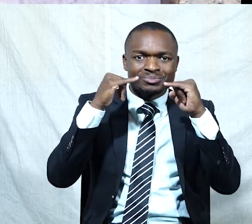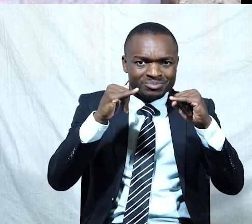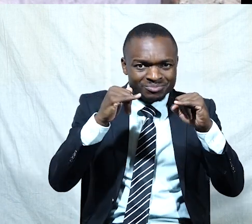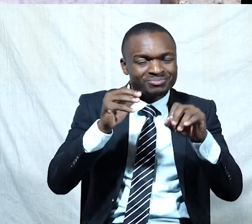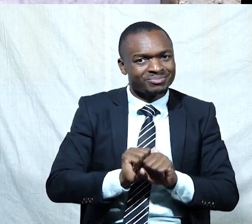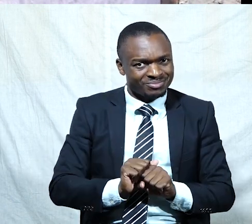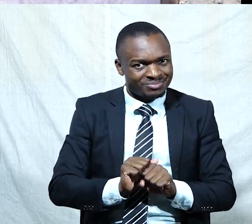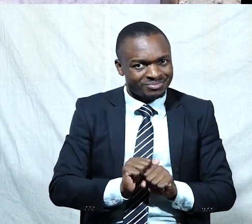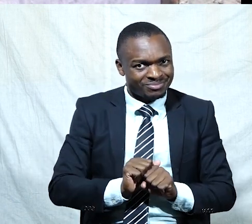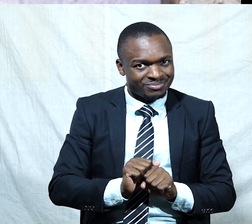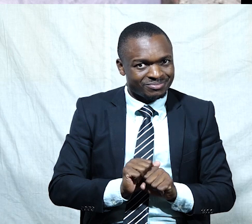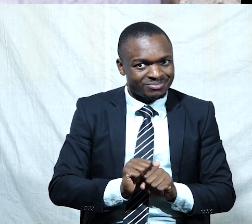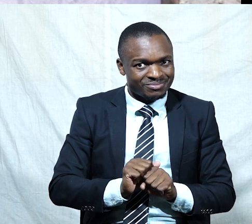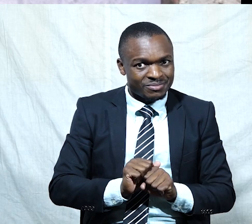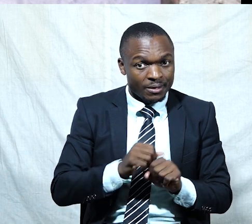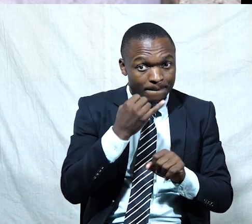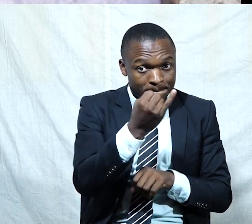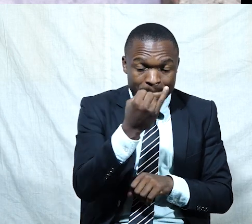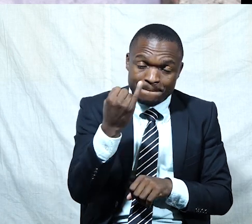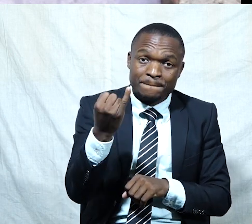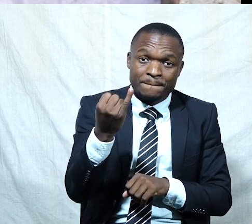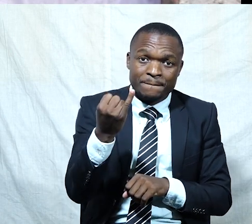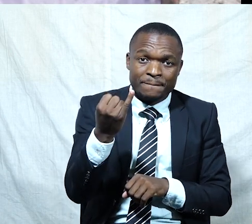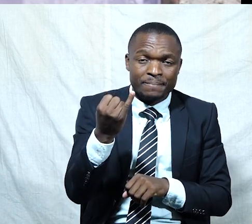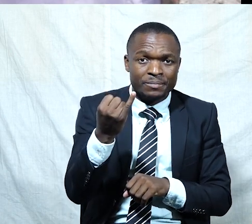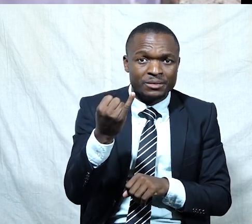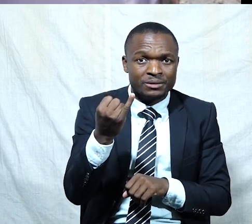even like the issues that are being run in our country.